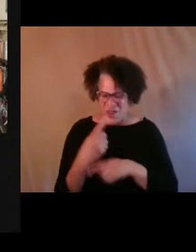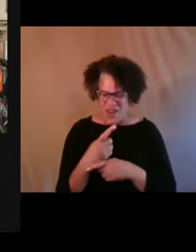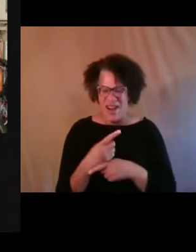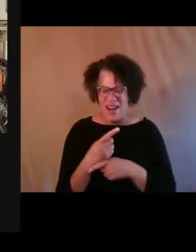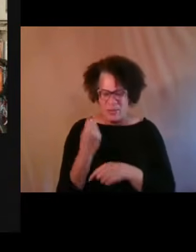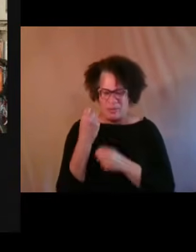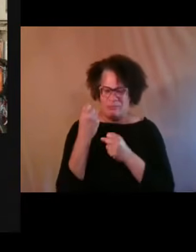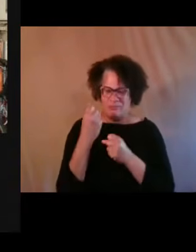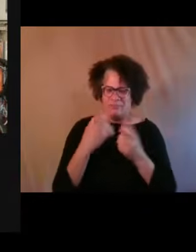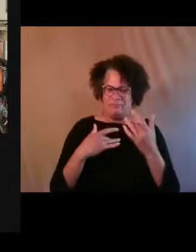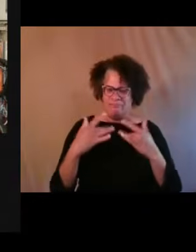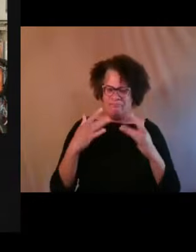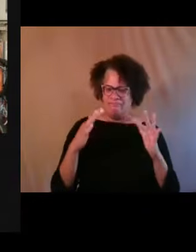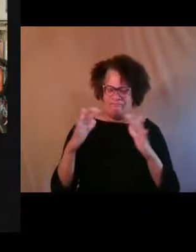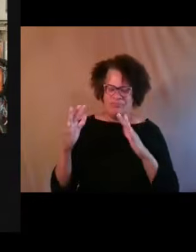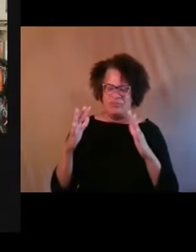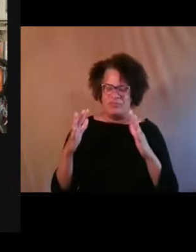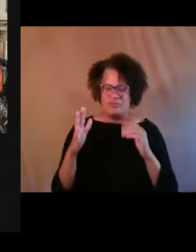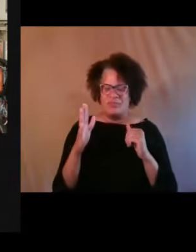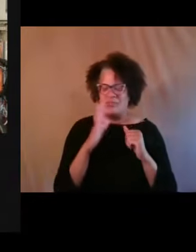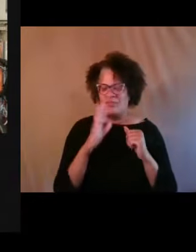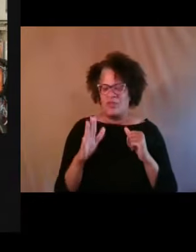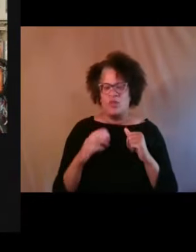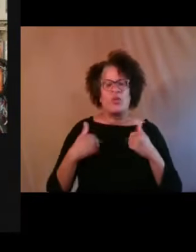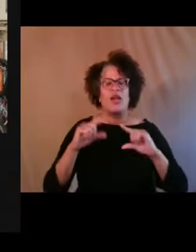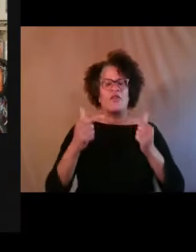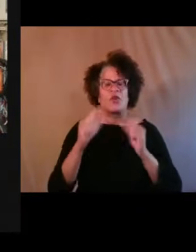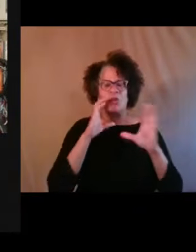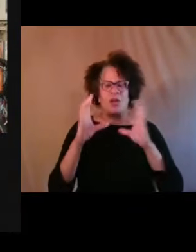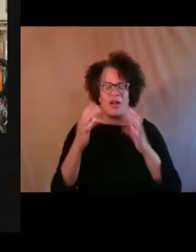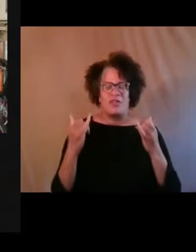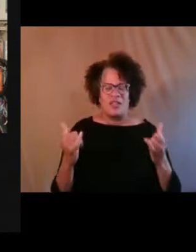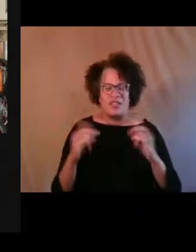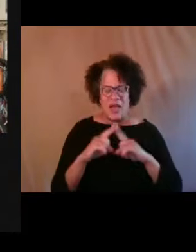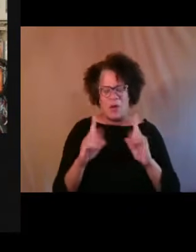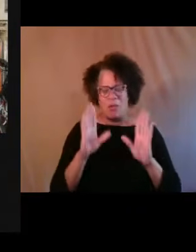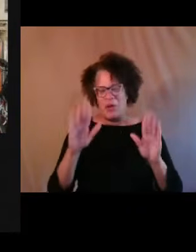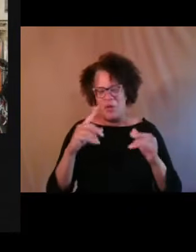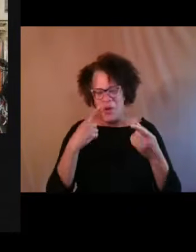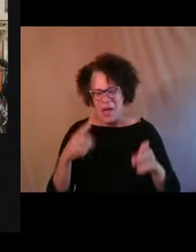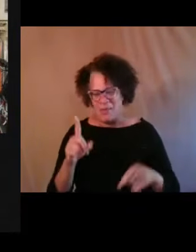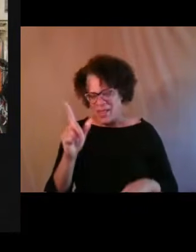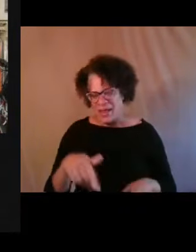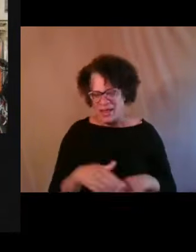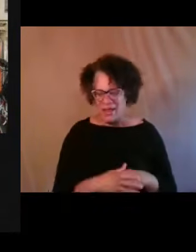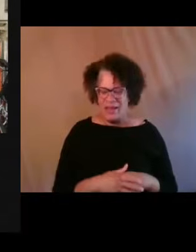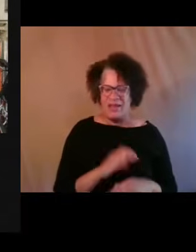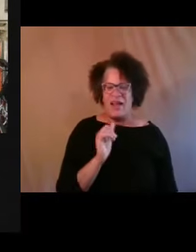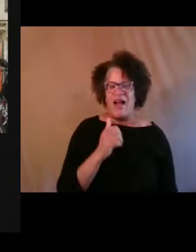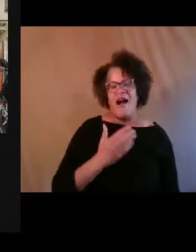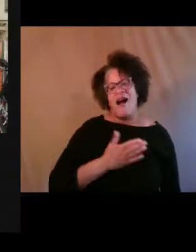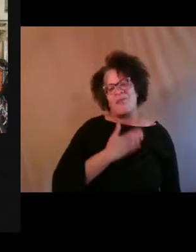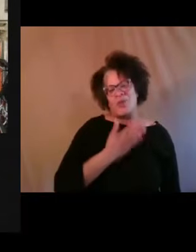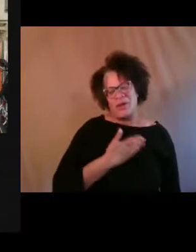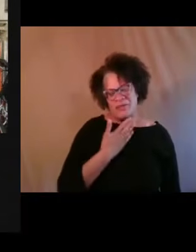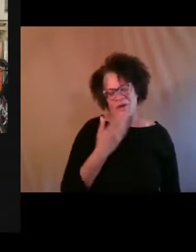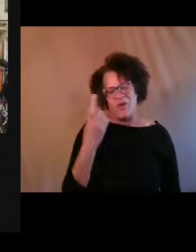We actually have a group conversation to go to, but. I'm so grateful. I'm always, always. I mean, literally,